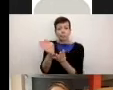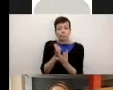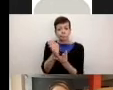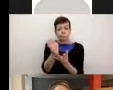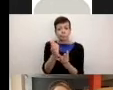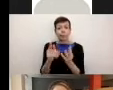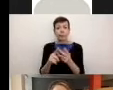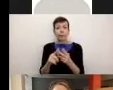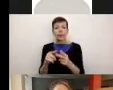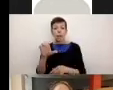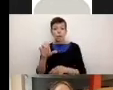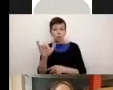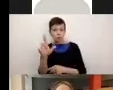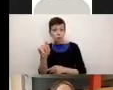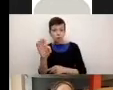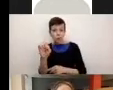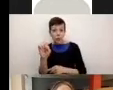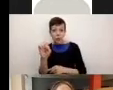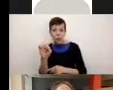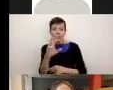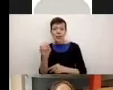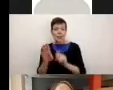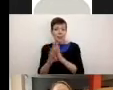do not have a public presentation component.